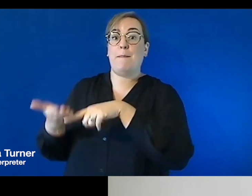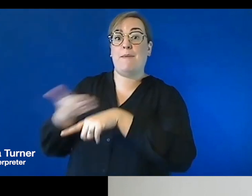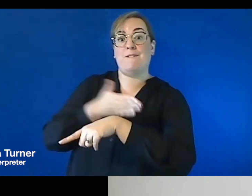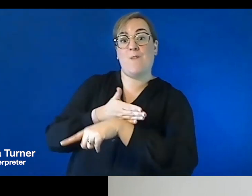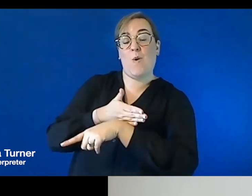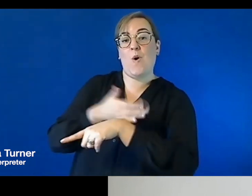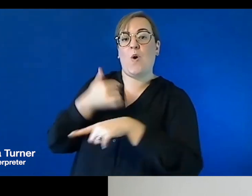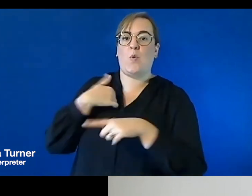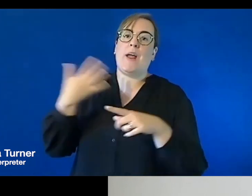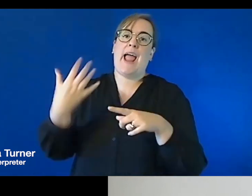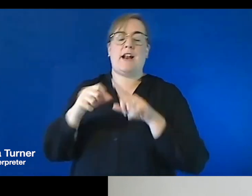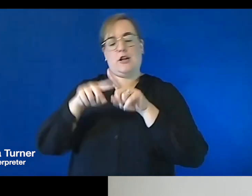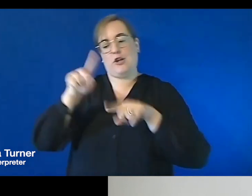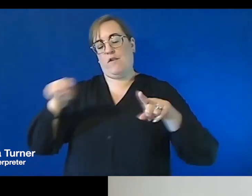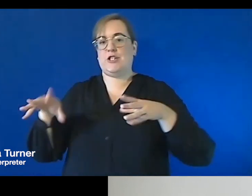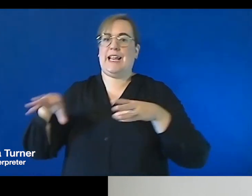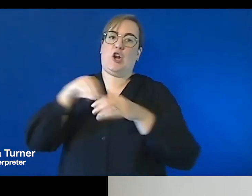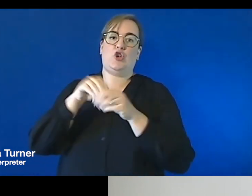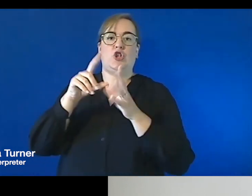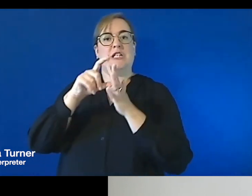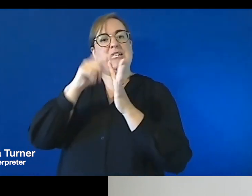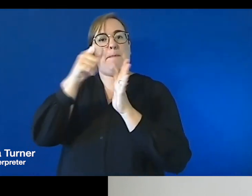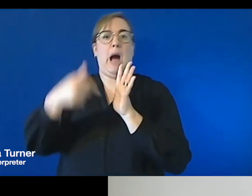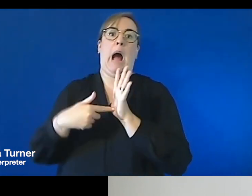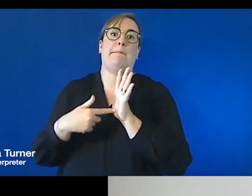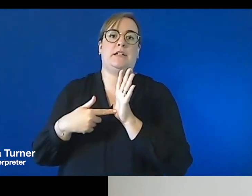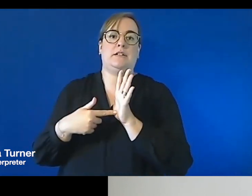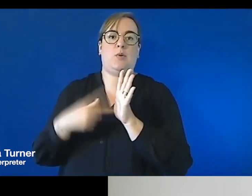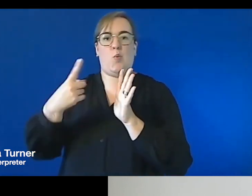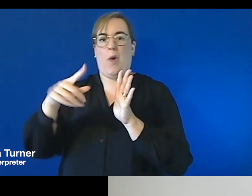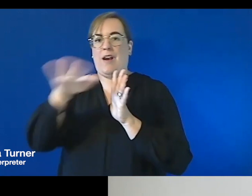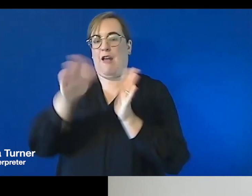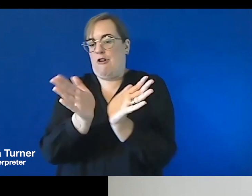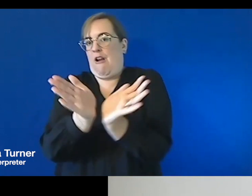diversity inclusion department. In my in in my view it doesn't work because it doesn't create